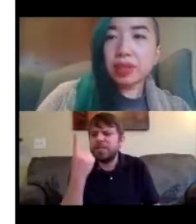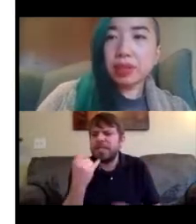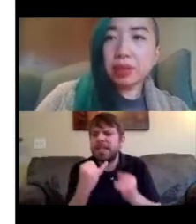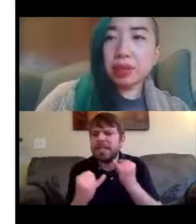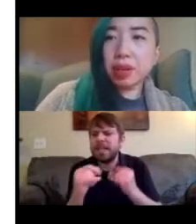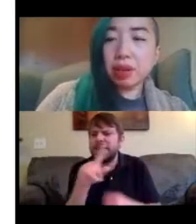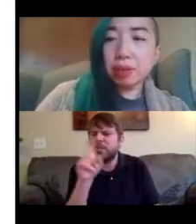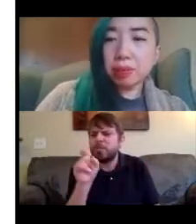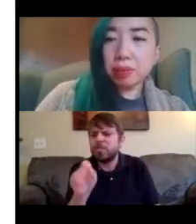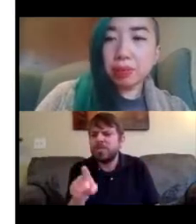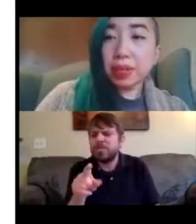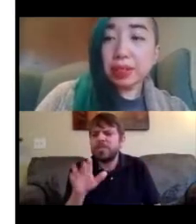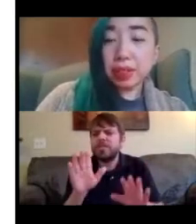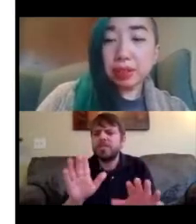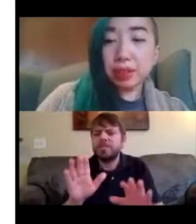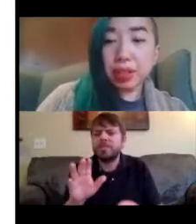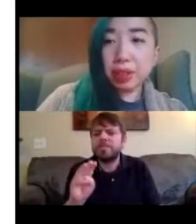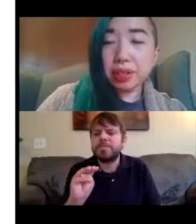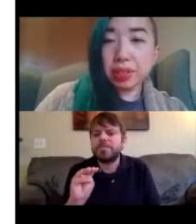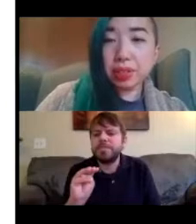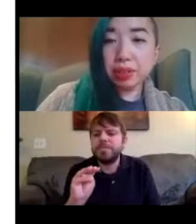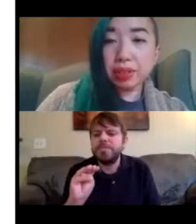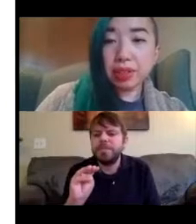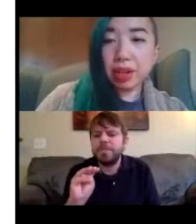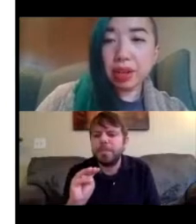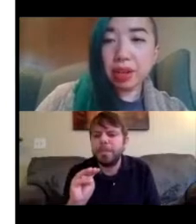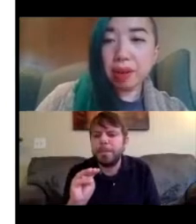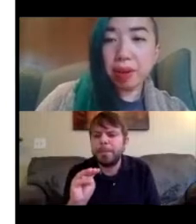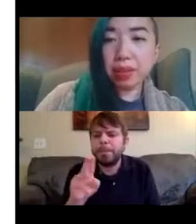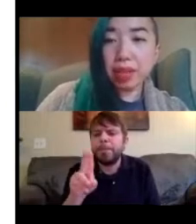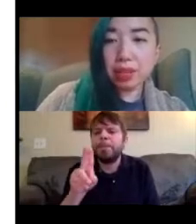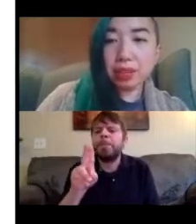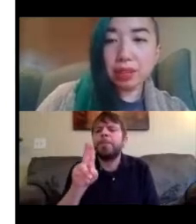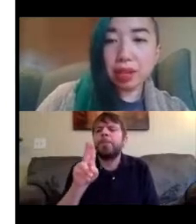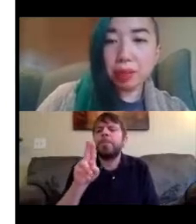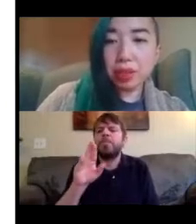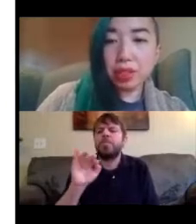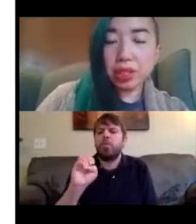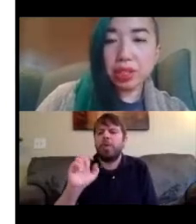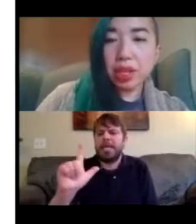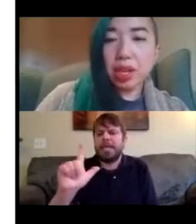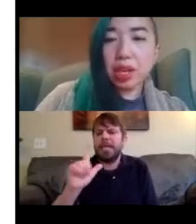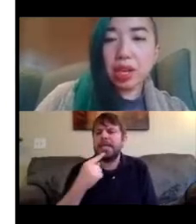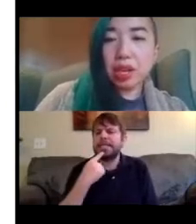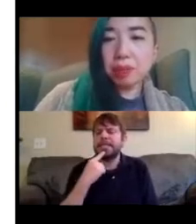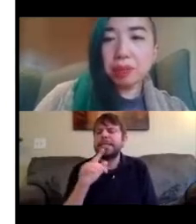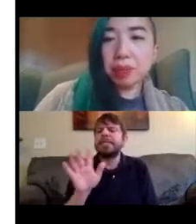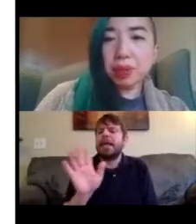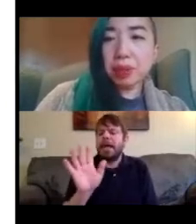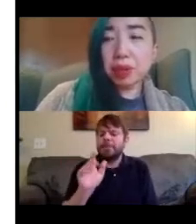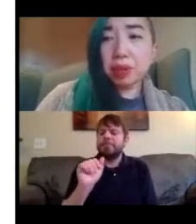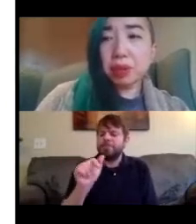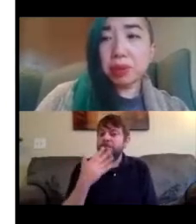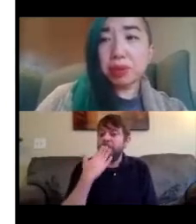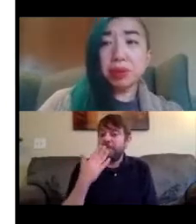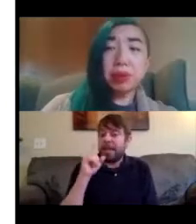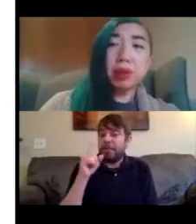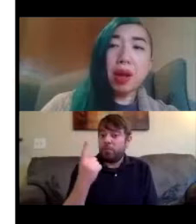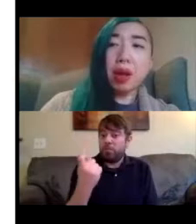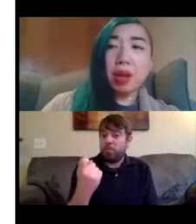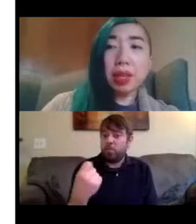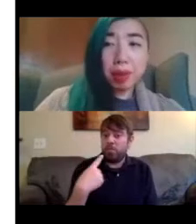So--yes, thank you for that question. The question is not about the last question. So, I think about